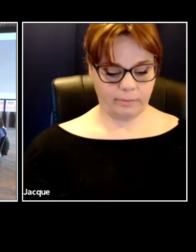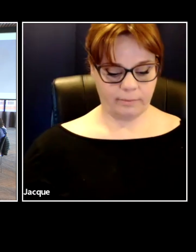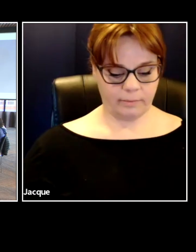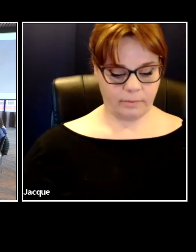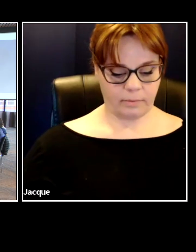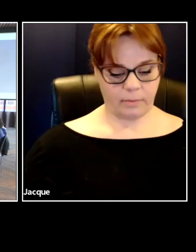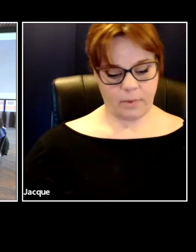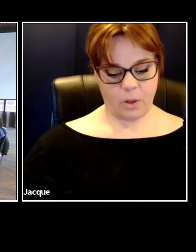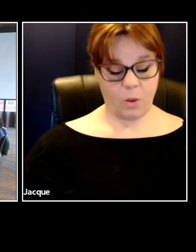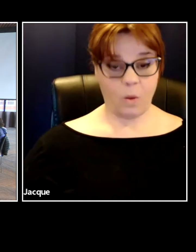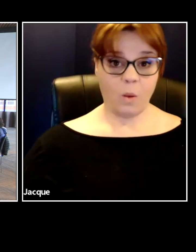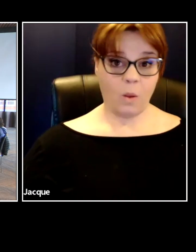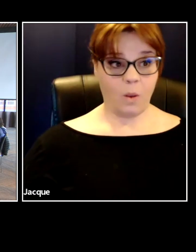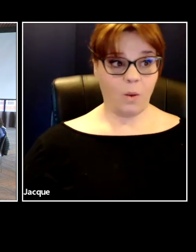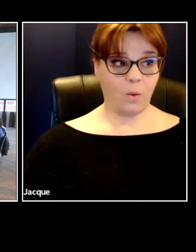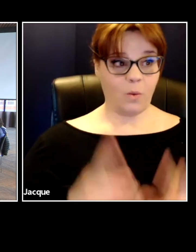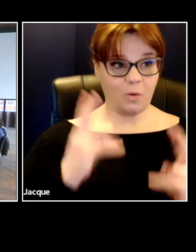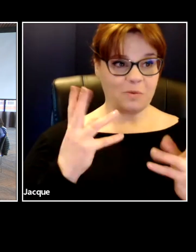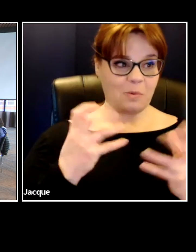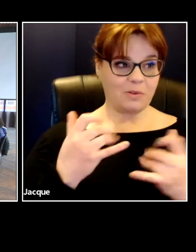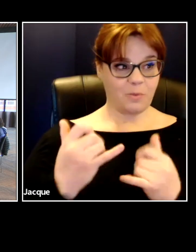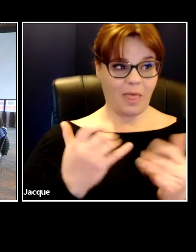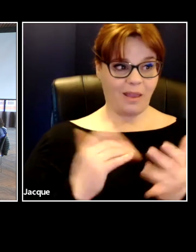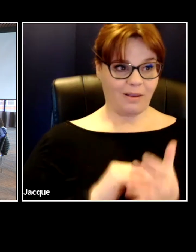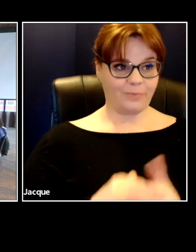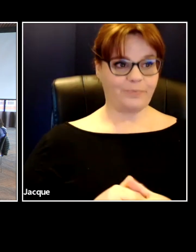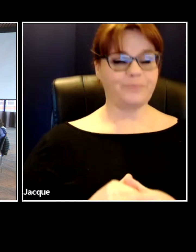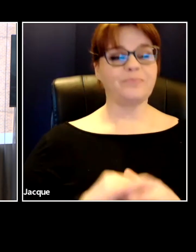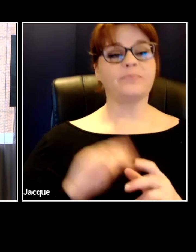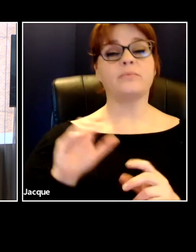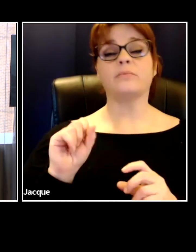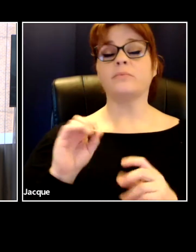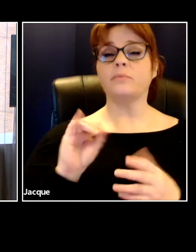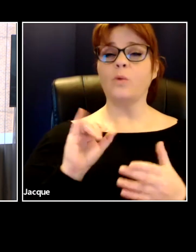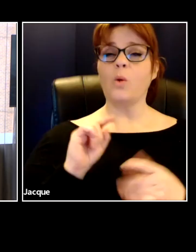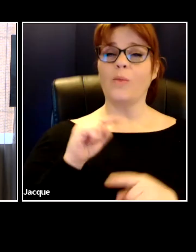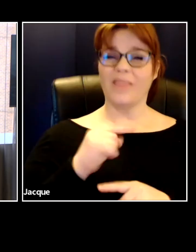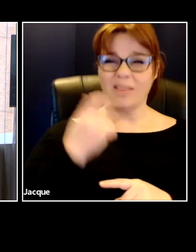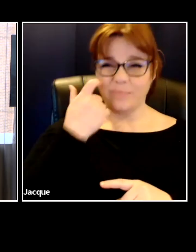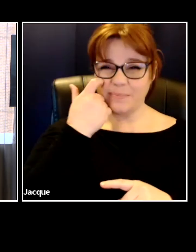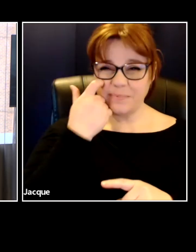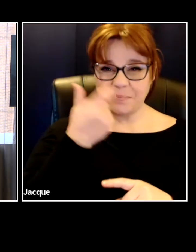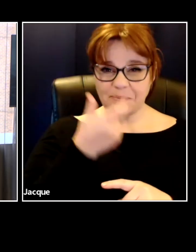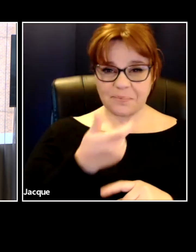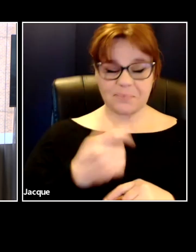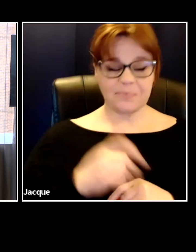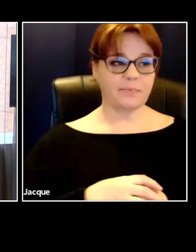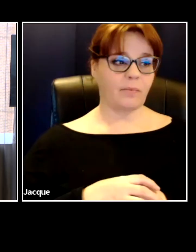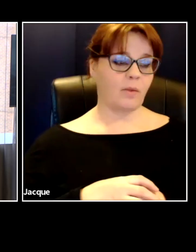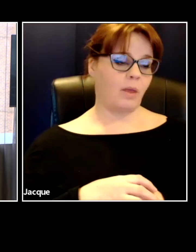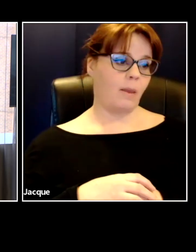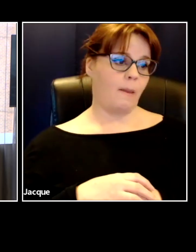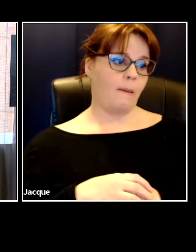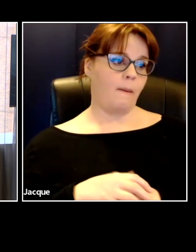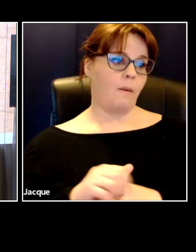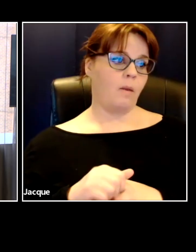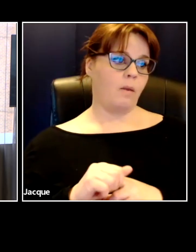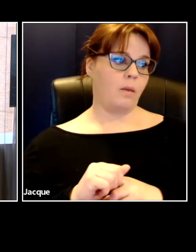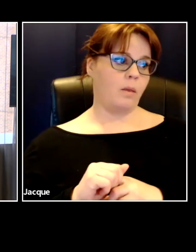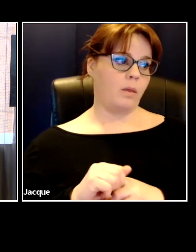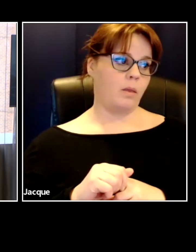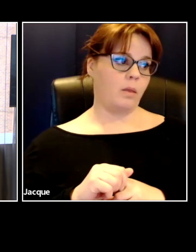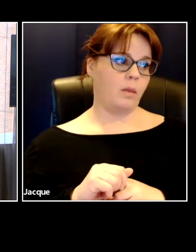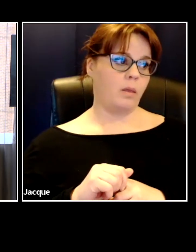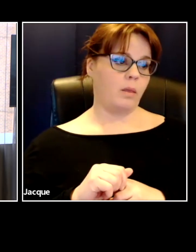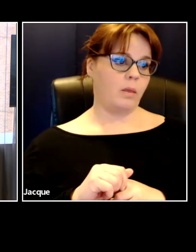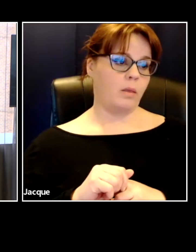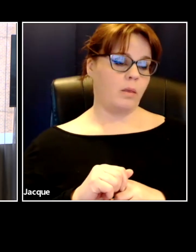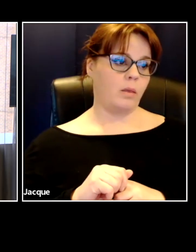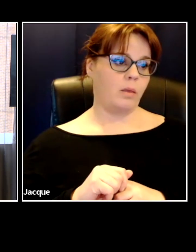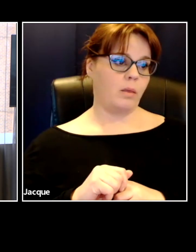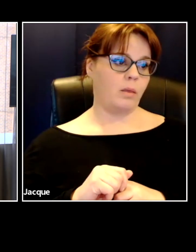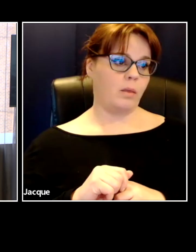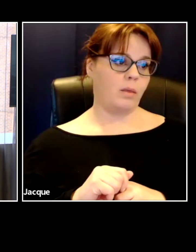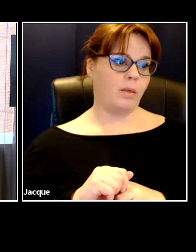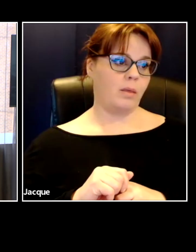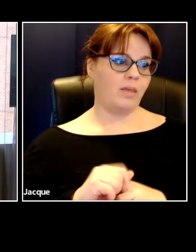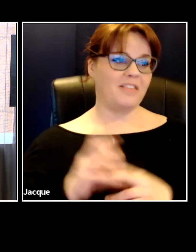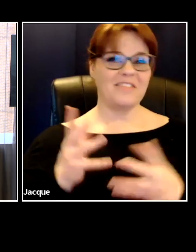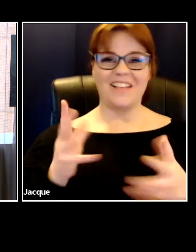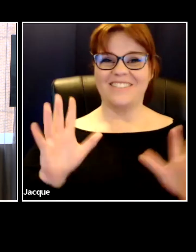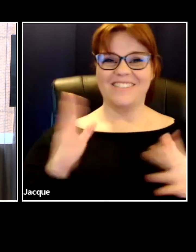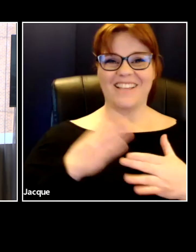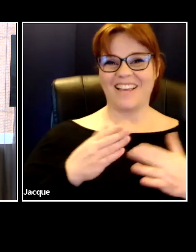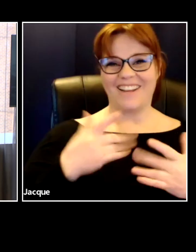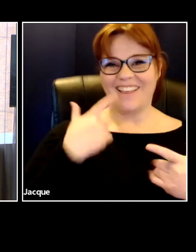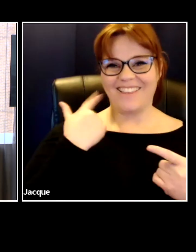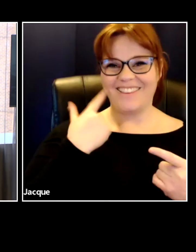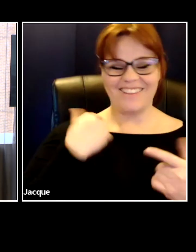Oops. And it wants to play again. Um, so that is I don't know. Oh. Oh, that's the end. Um, let me put